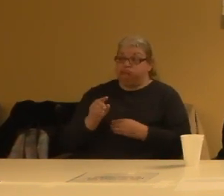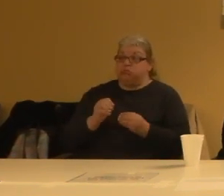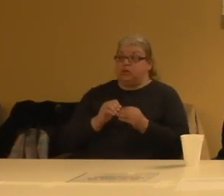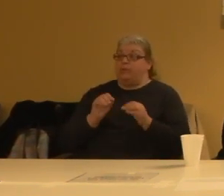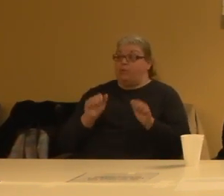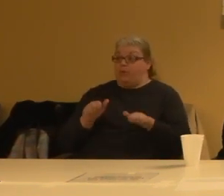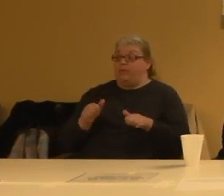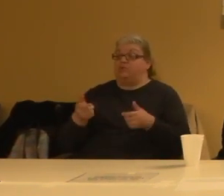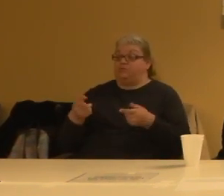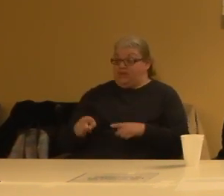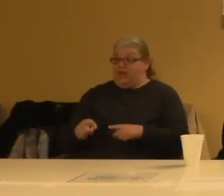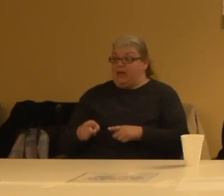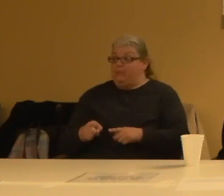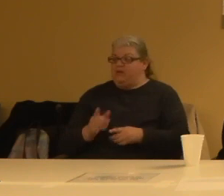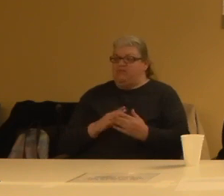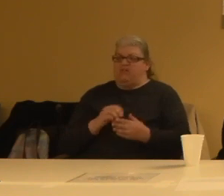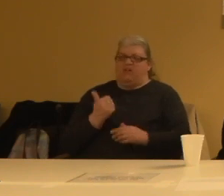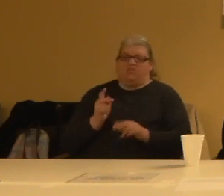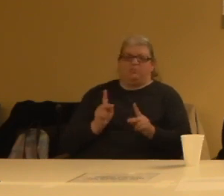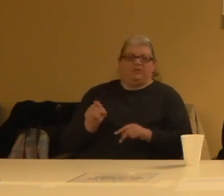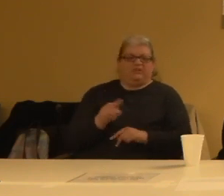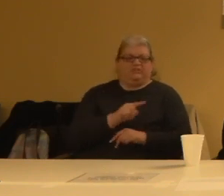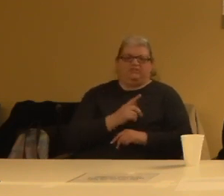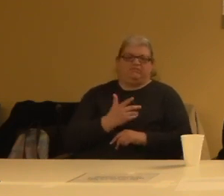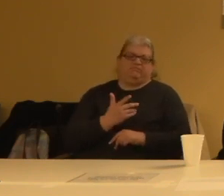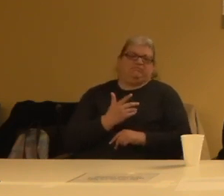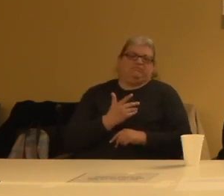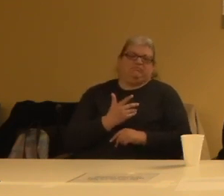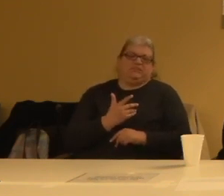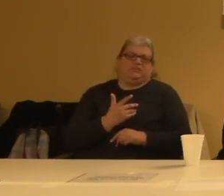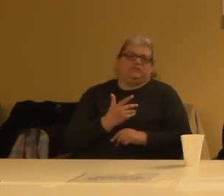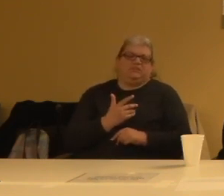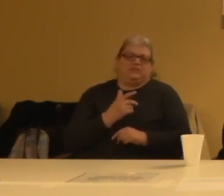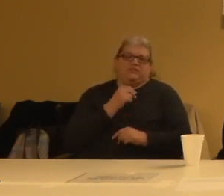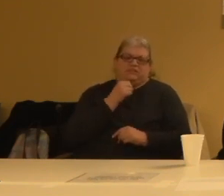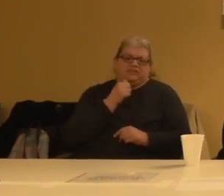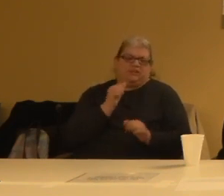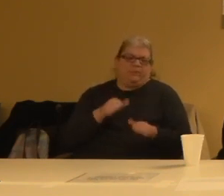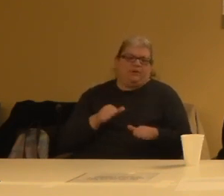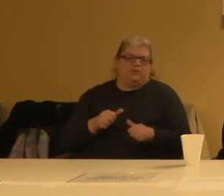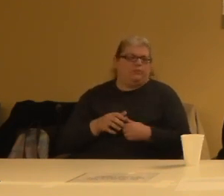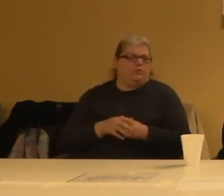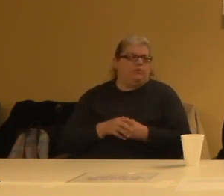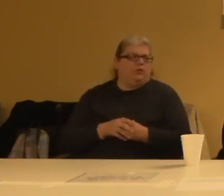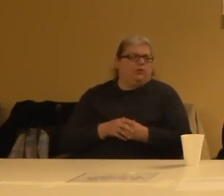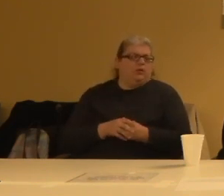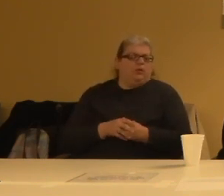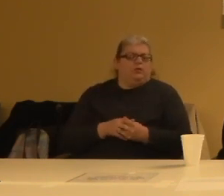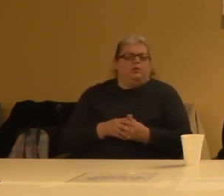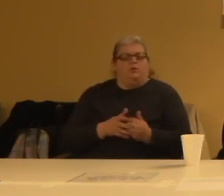where it's not as possible. And whenever I talk to young people who are trying to get into theater, who have dreams of going to New York,